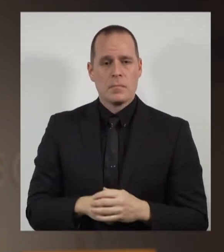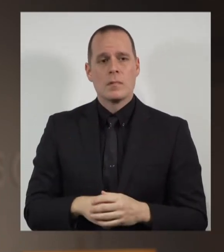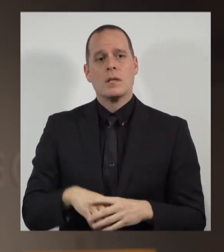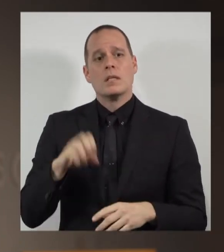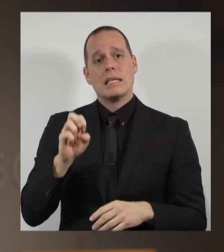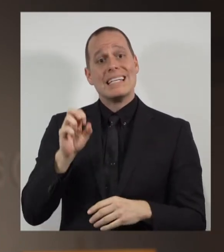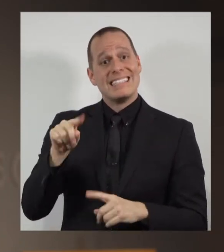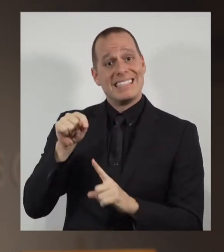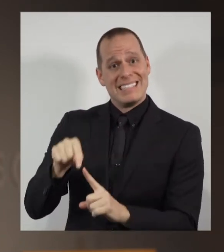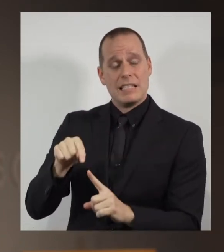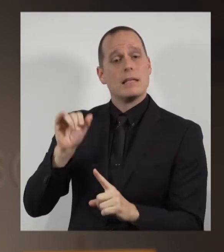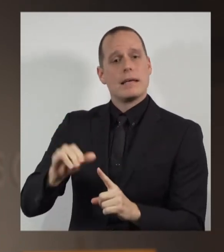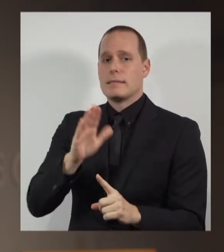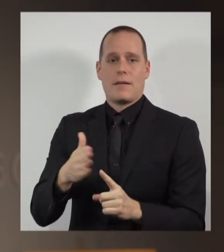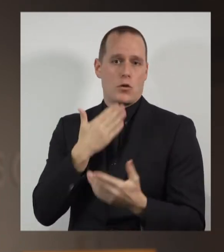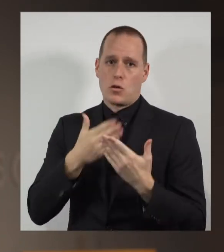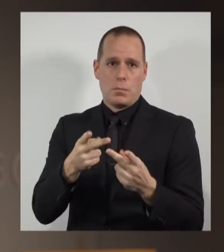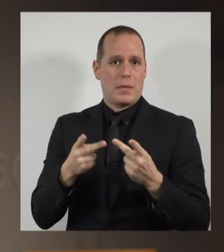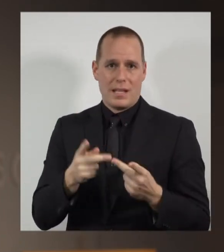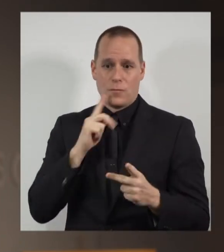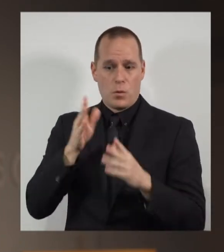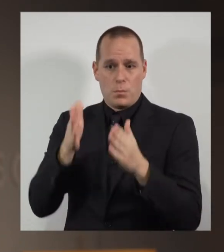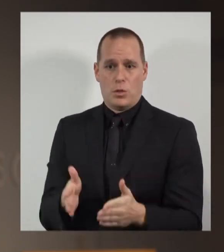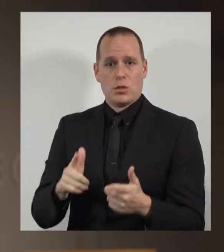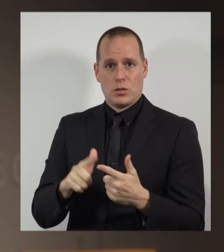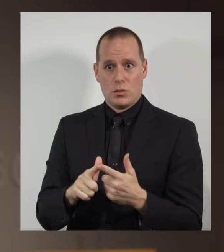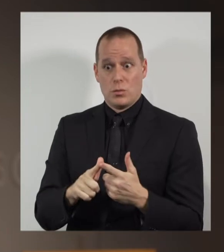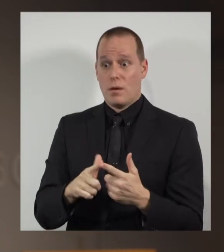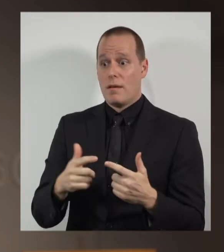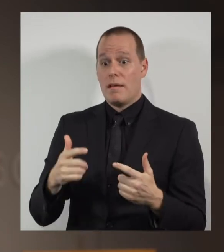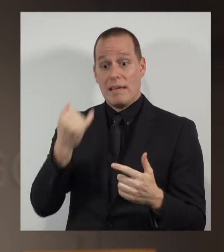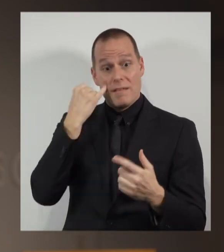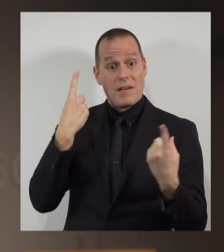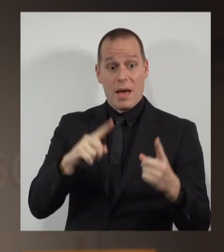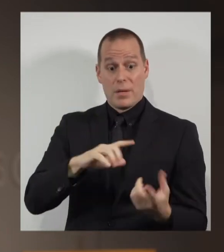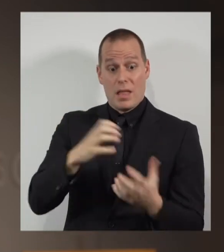The emergency department is never a good place for an individual having a behavioral health